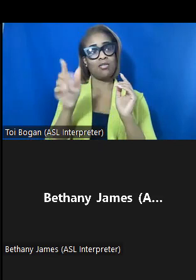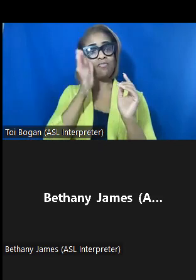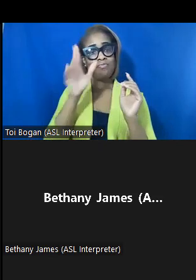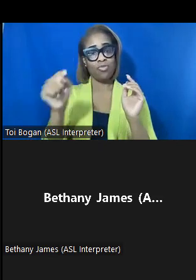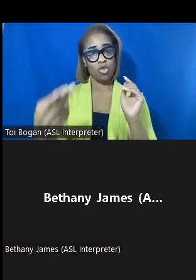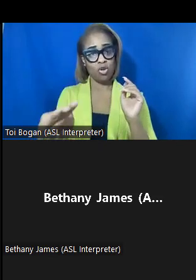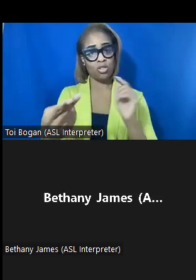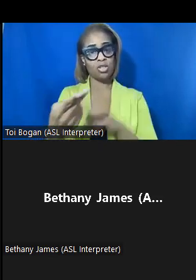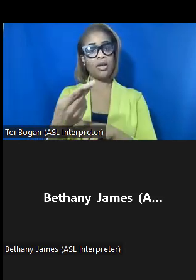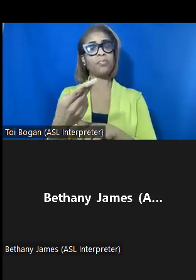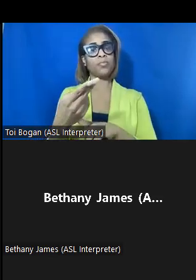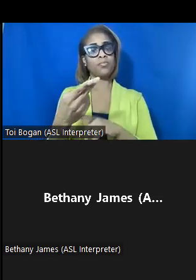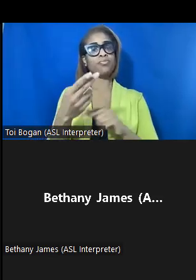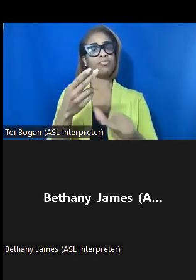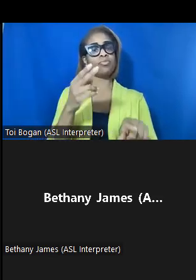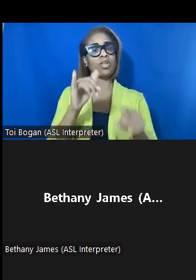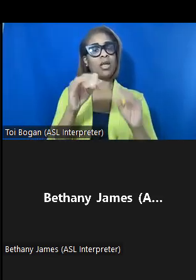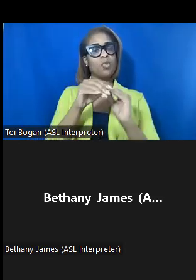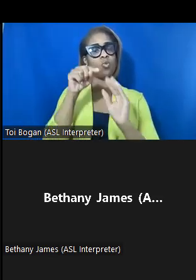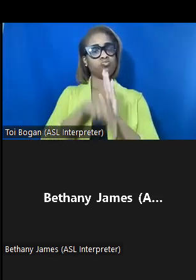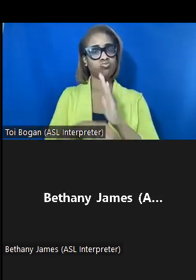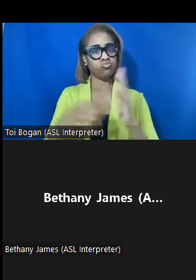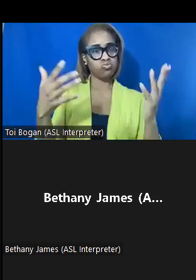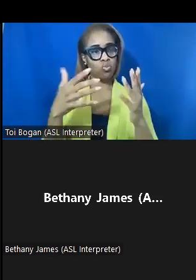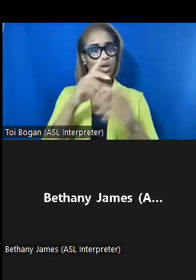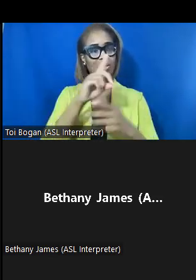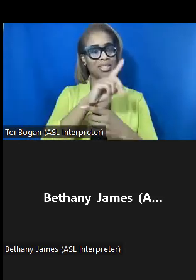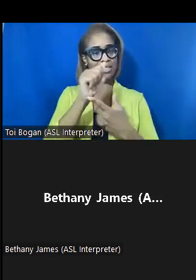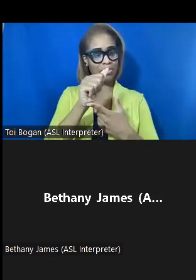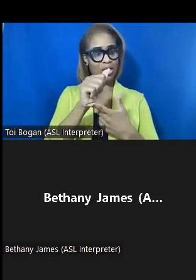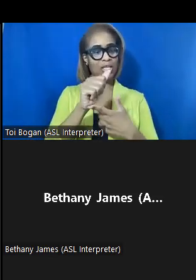that is more in depth on what is a disability. We'll take you through that a little bit more.